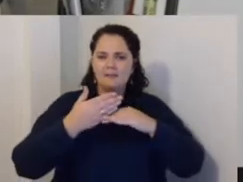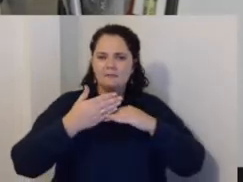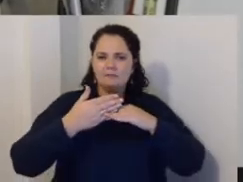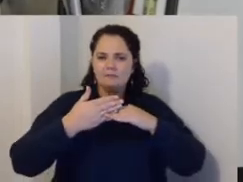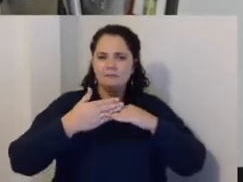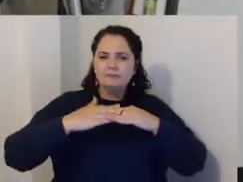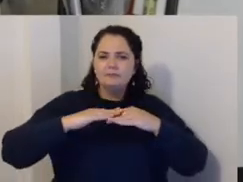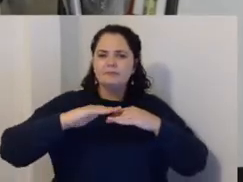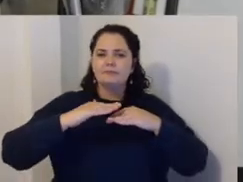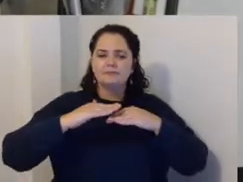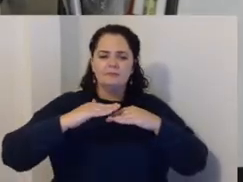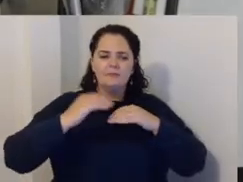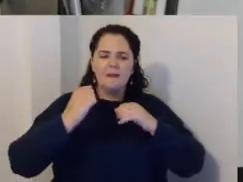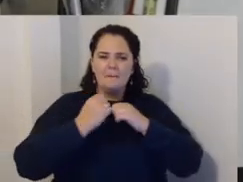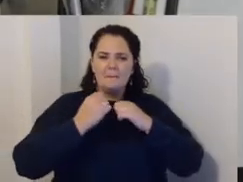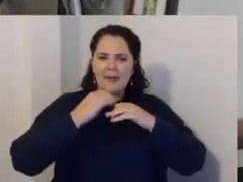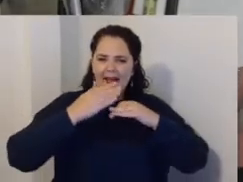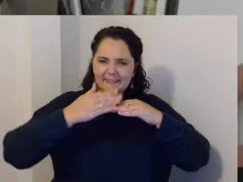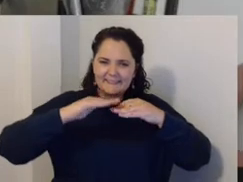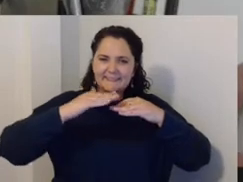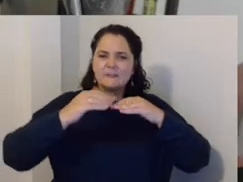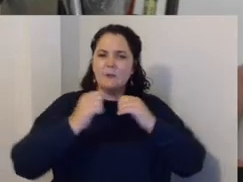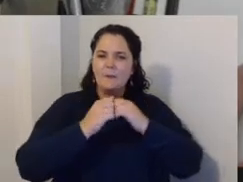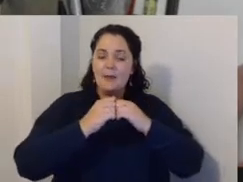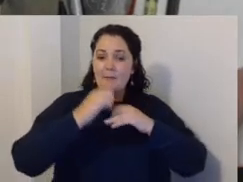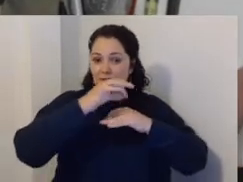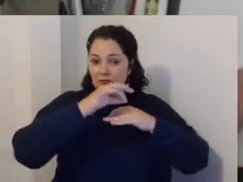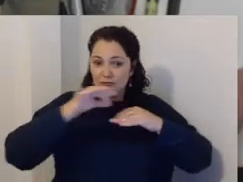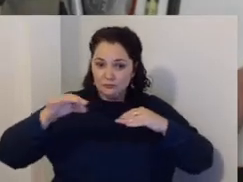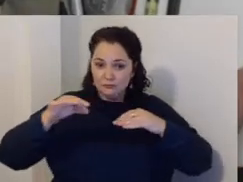method that was used for hundreds of years, not used very much anymore but I'm going to show you